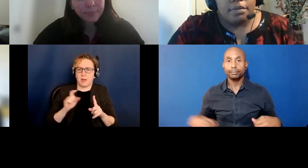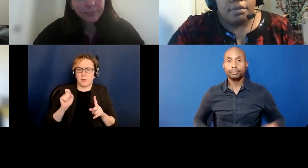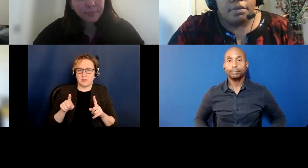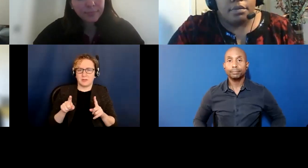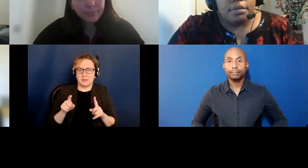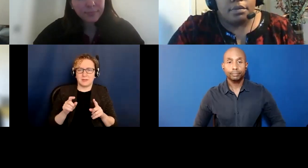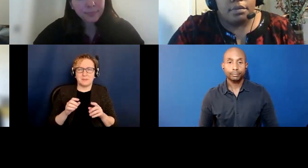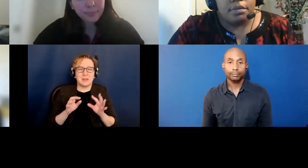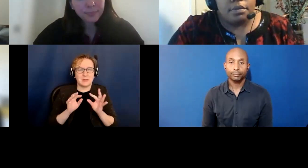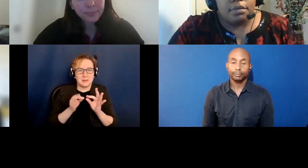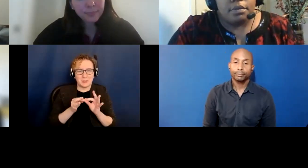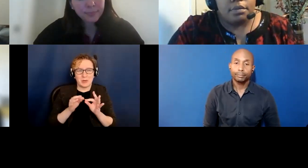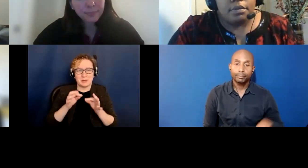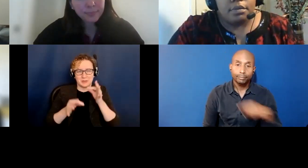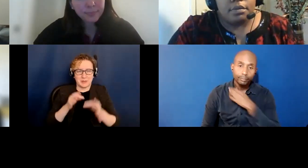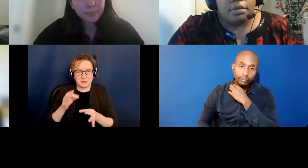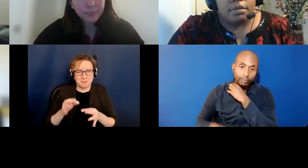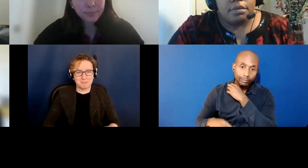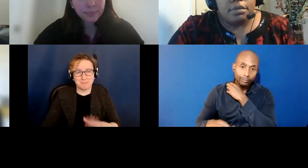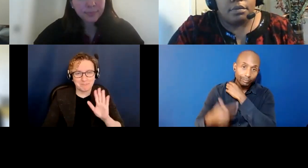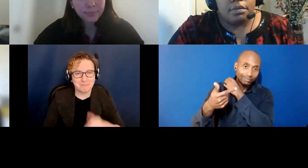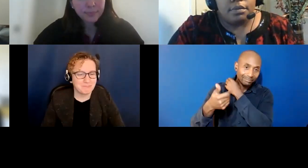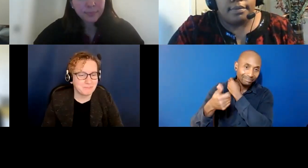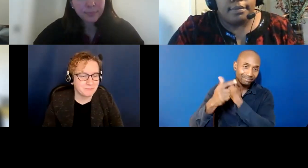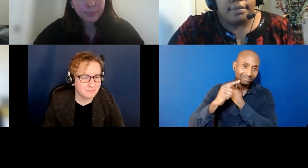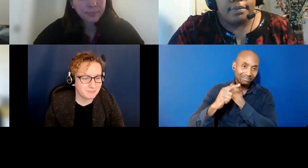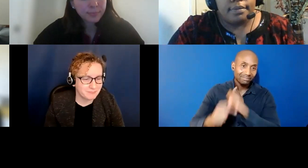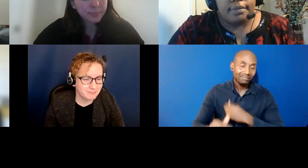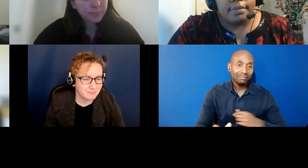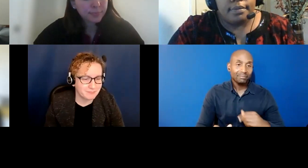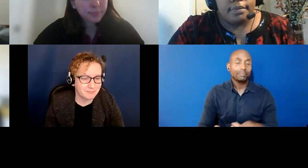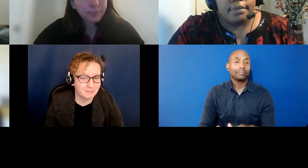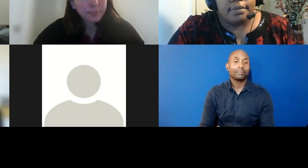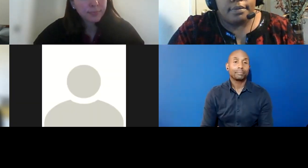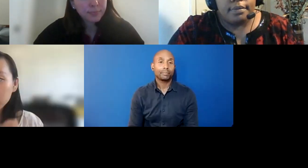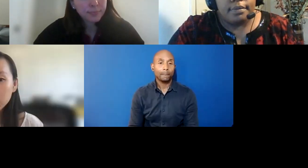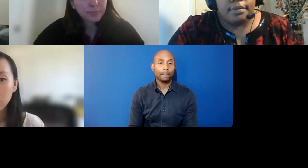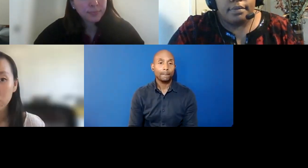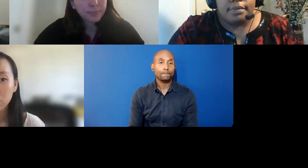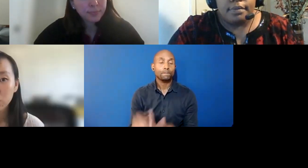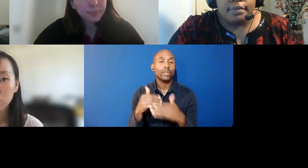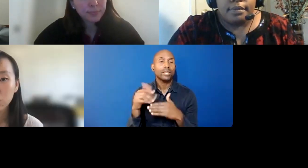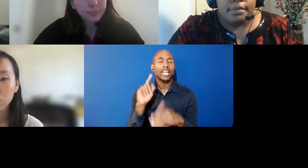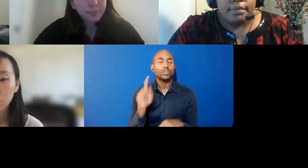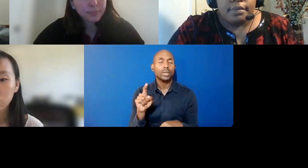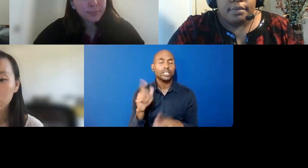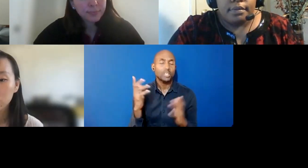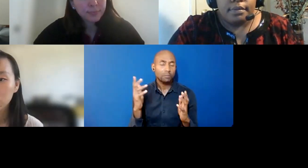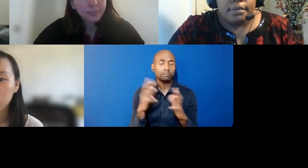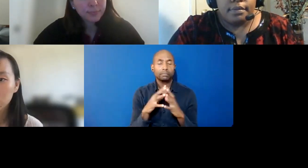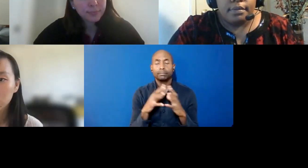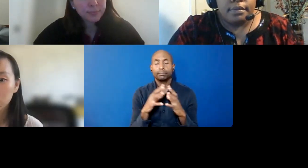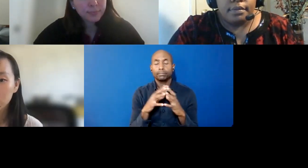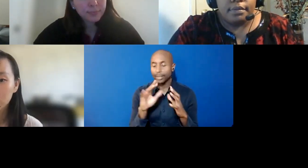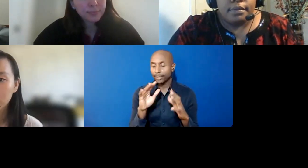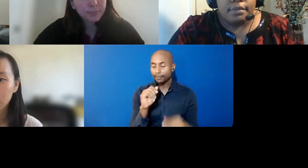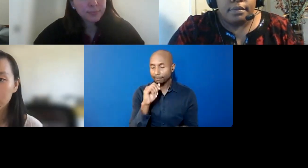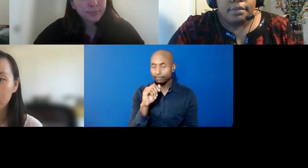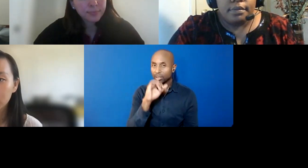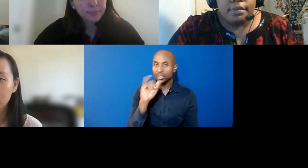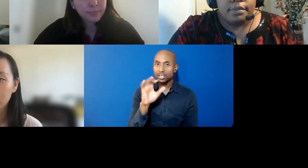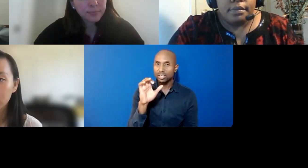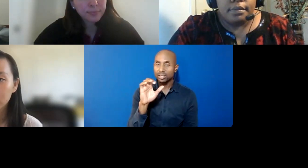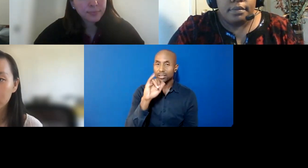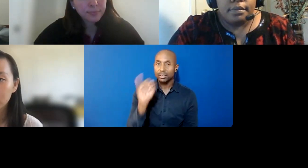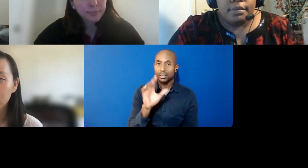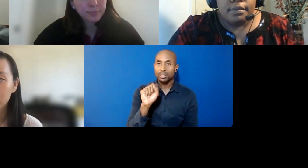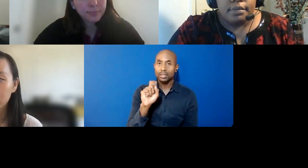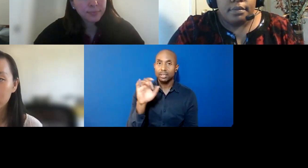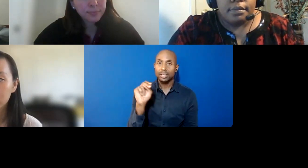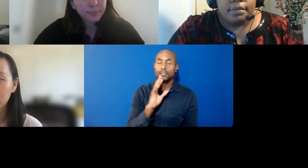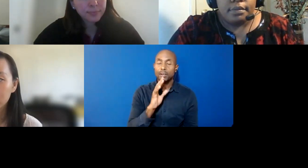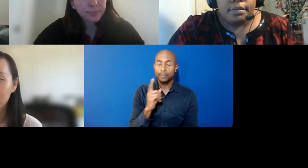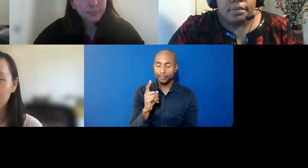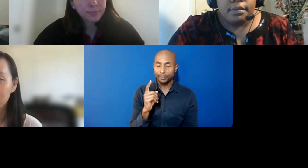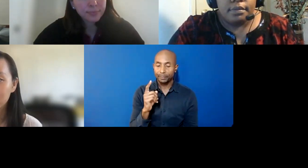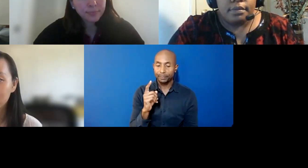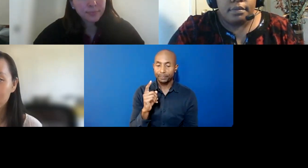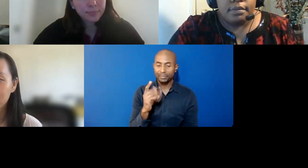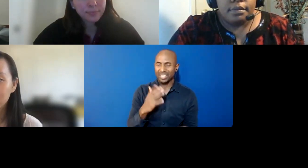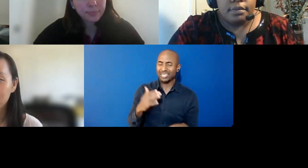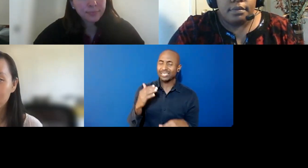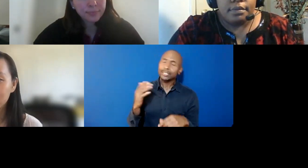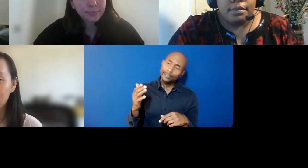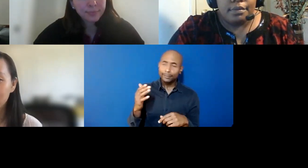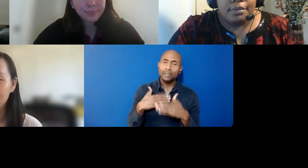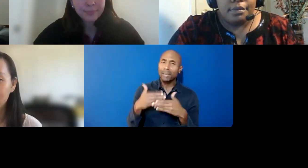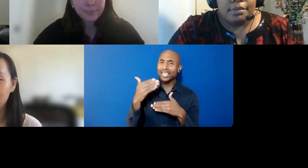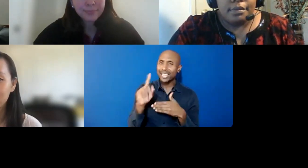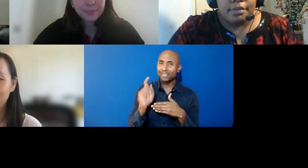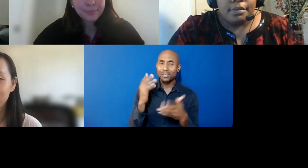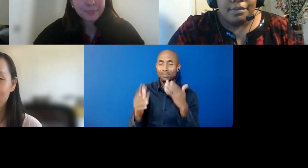I'm going to ask this may or may not be a question for the folks here, but let's go